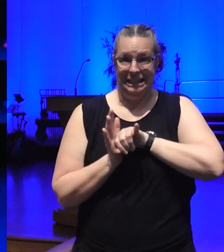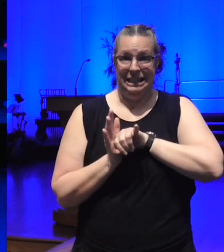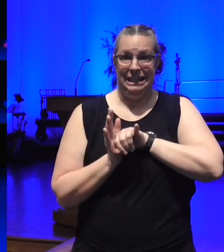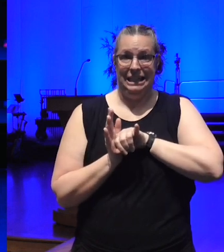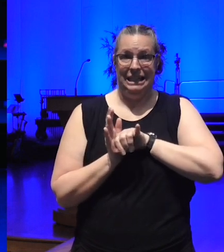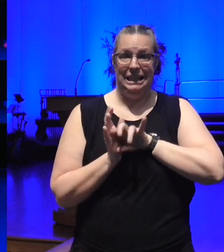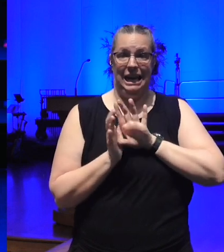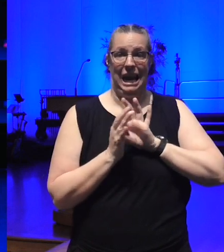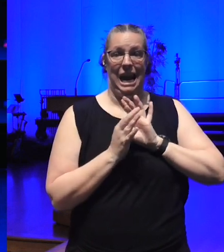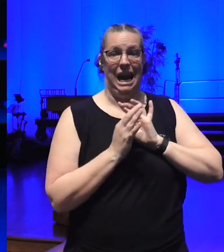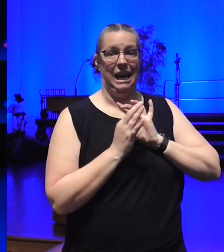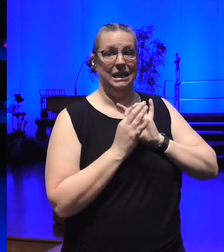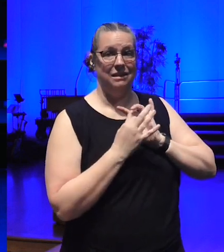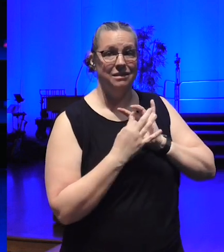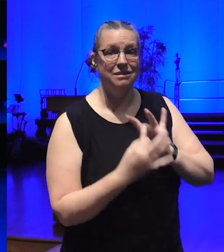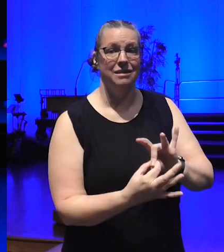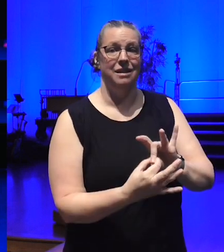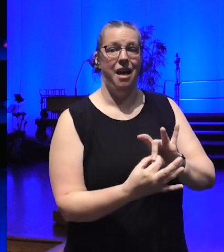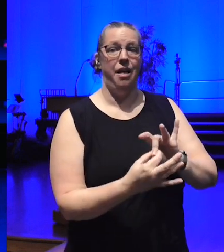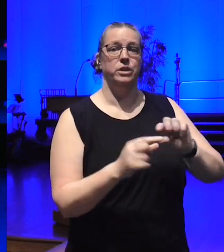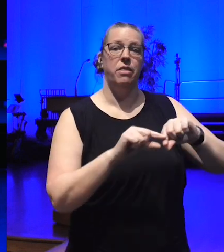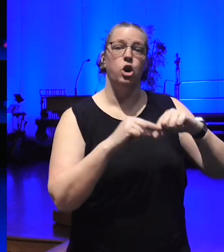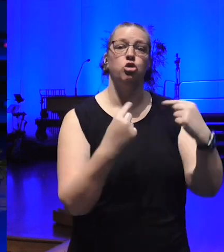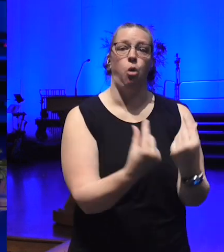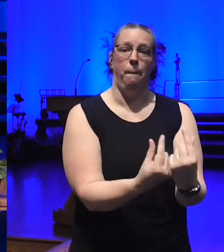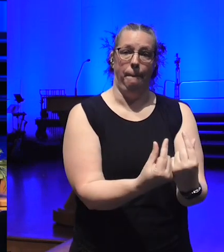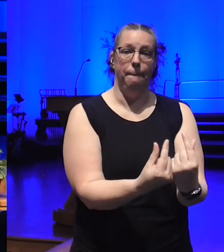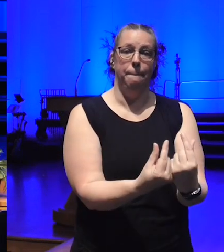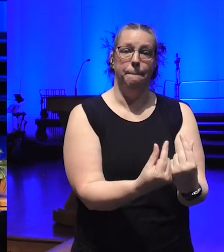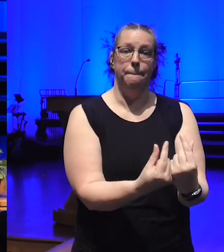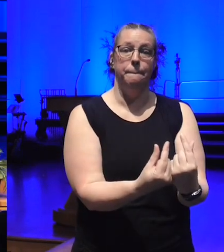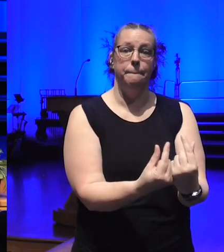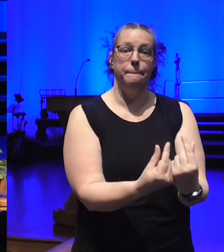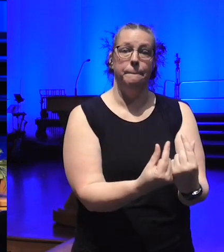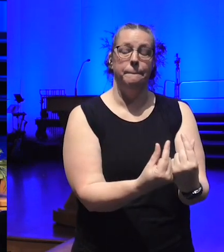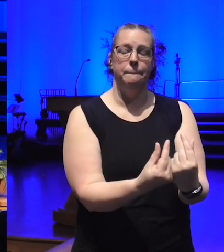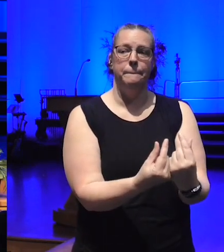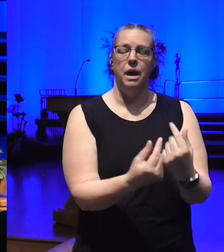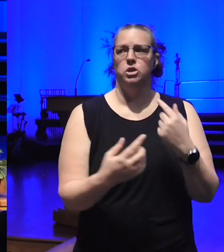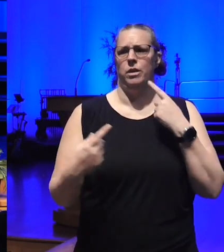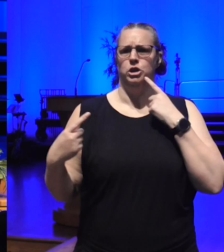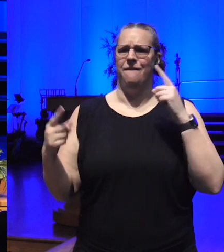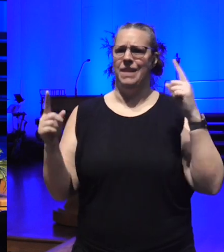the identity of the group and the connection to the group group there's a a famous phrase